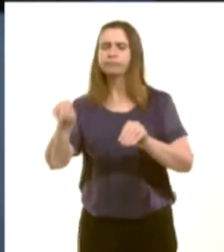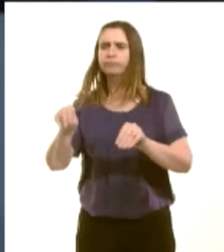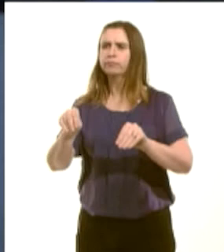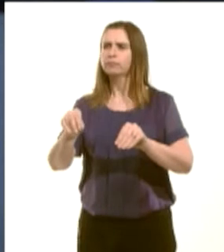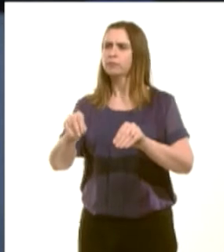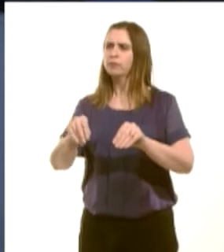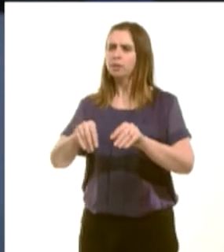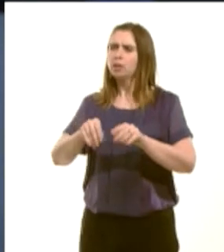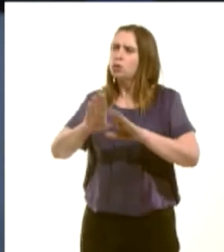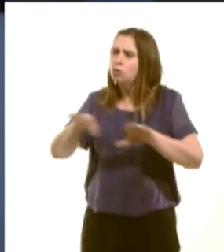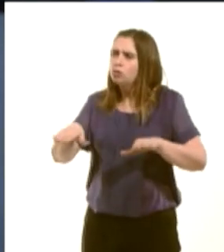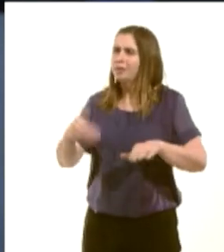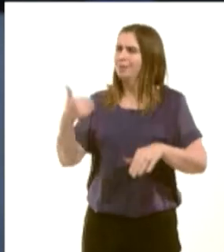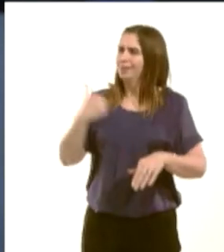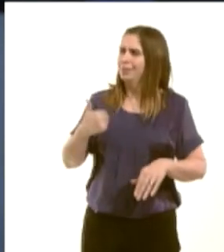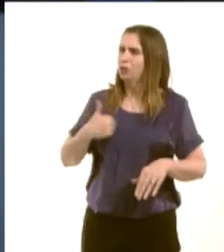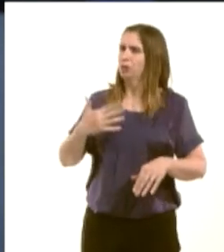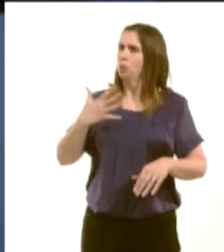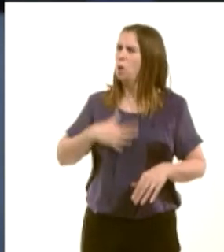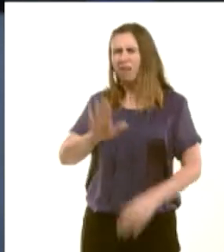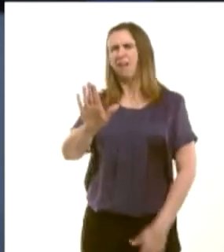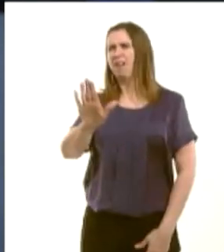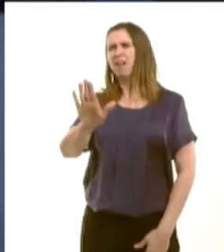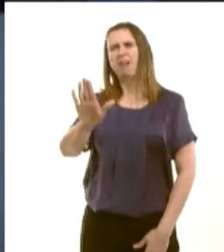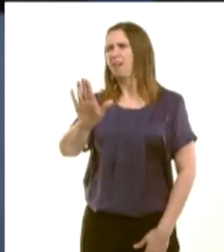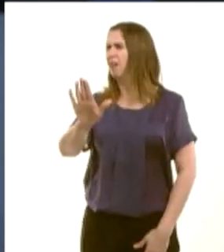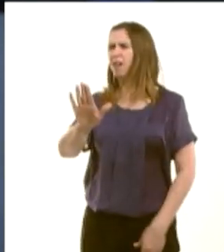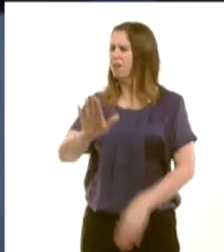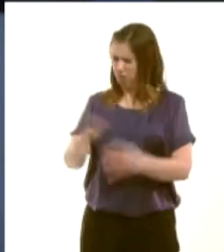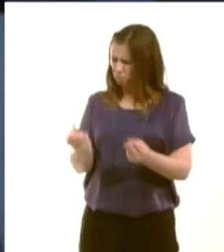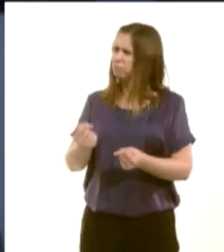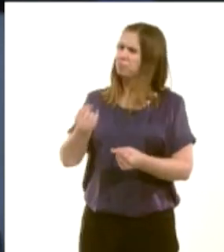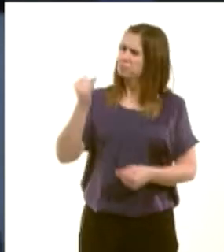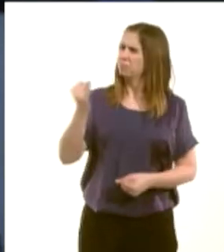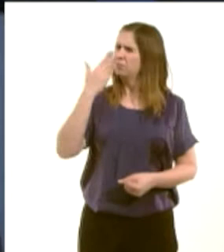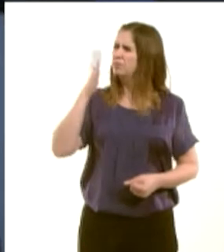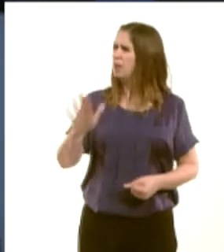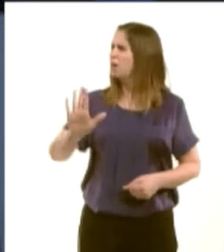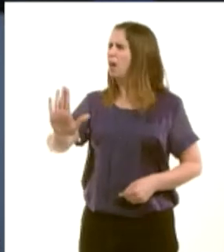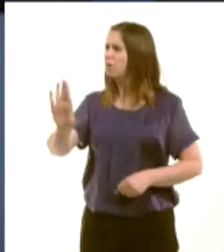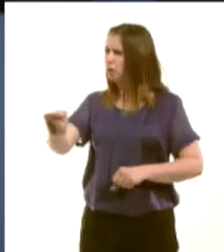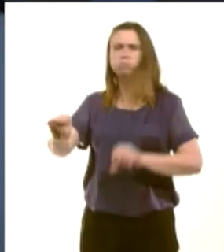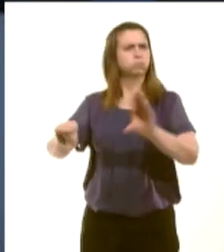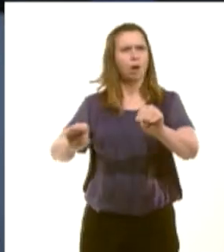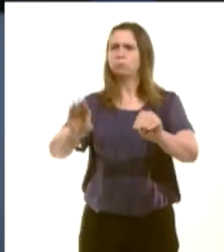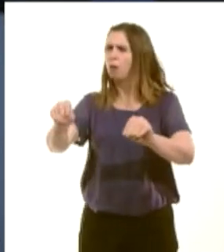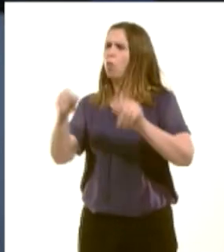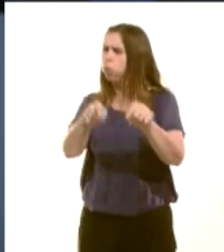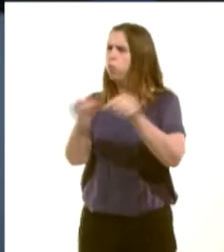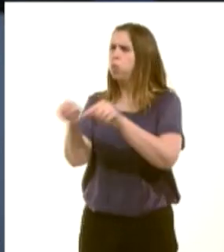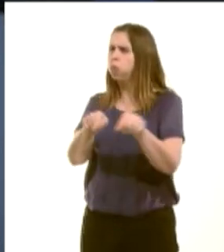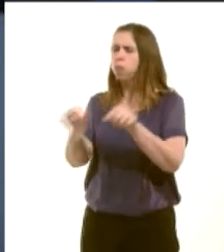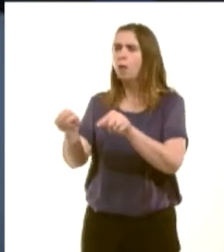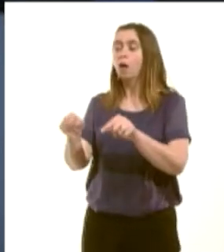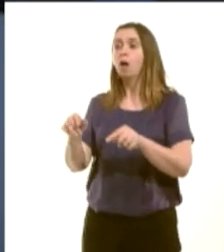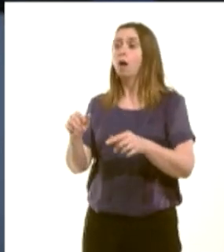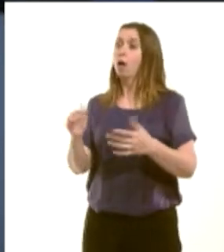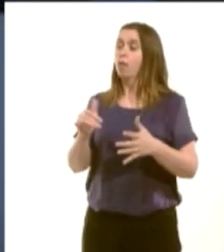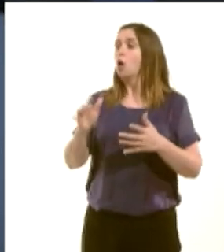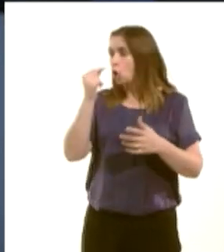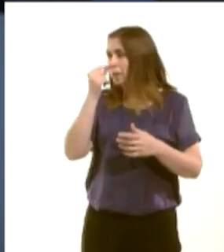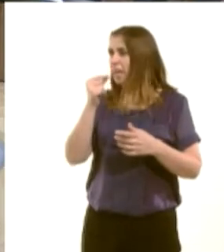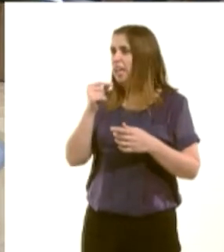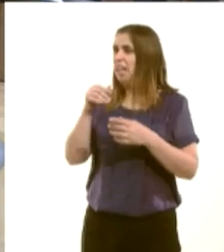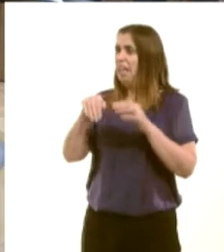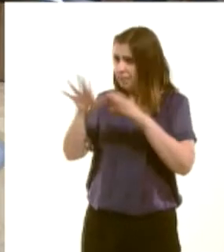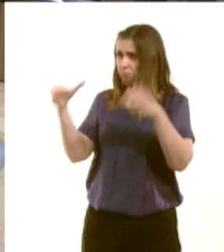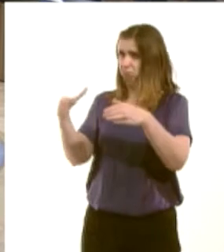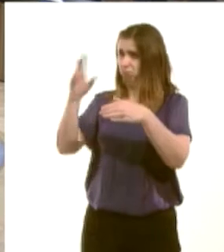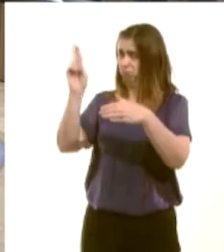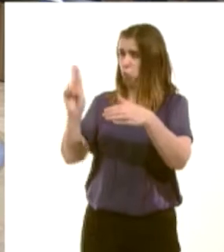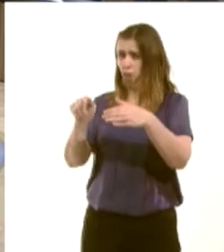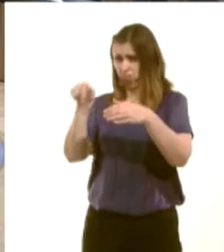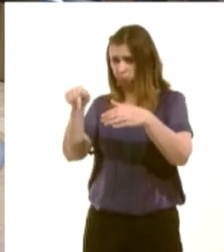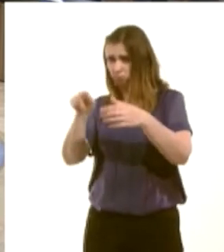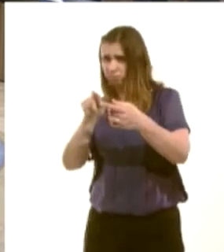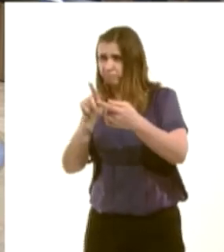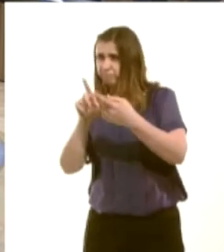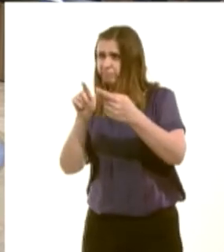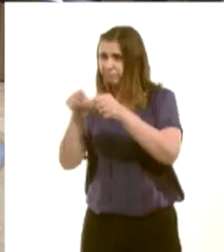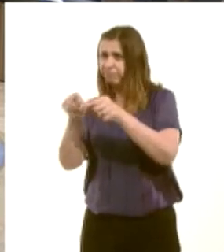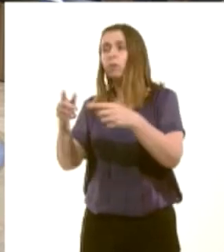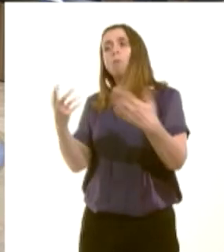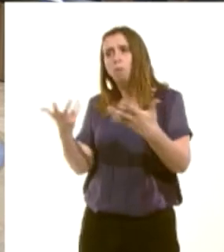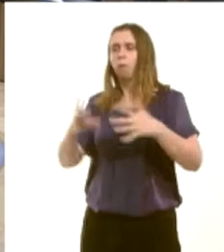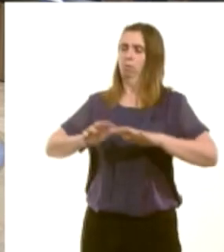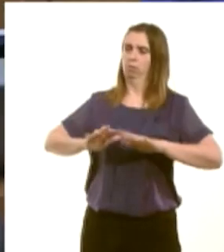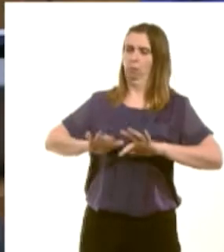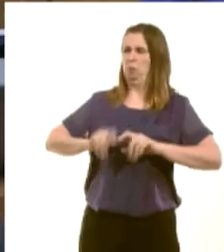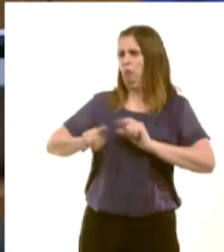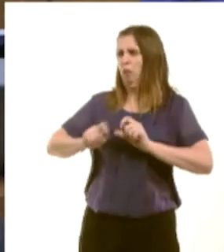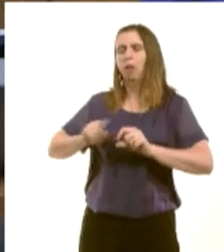and personnel in place to be